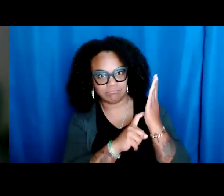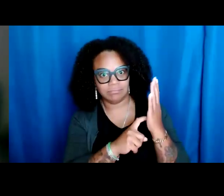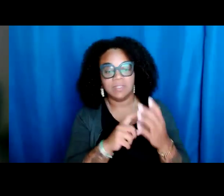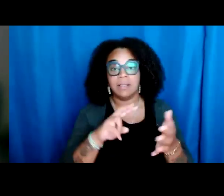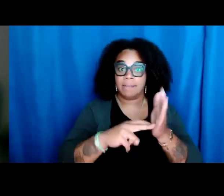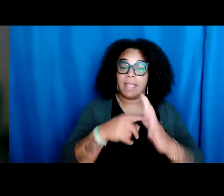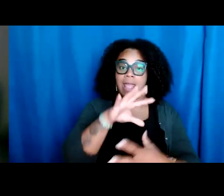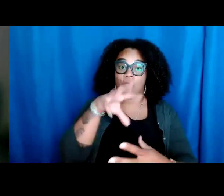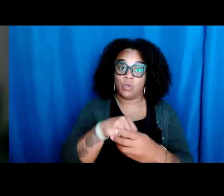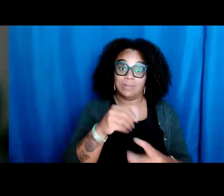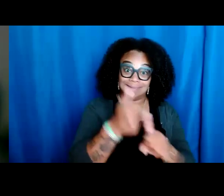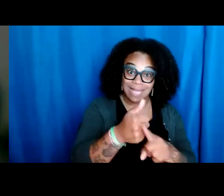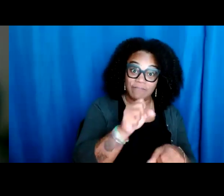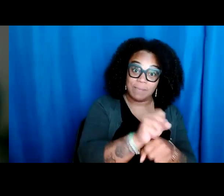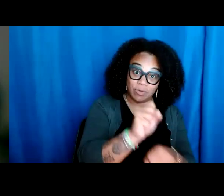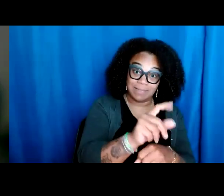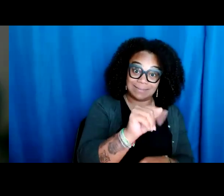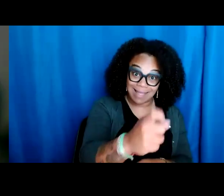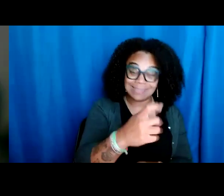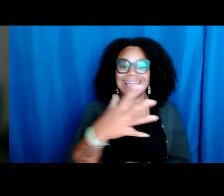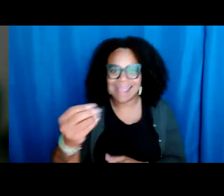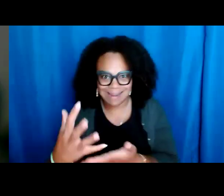Tax and your income tax. Now, the Self-Employment